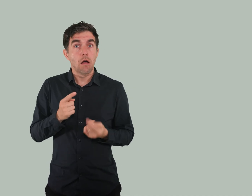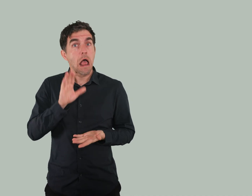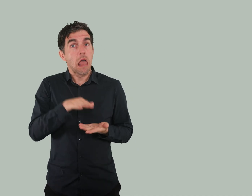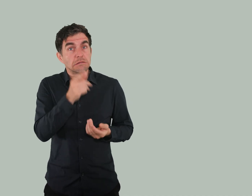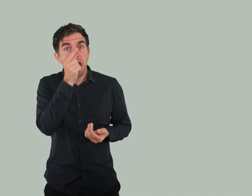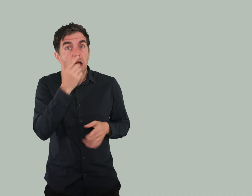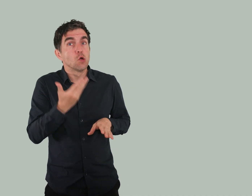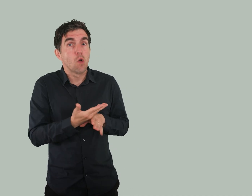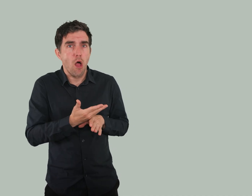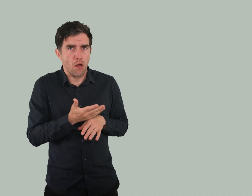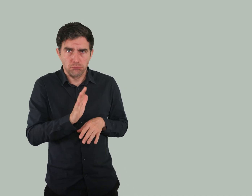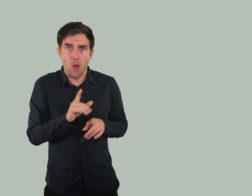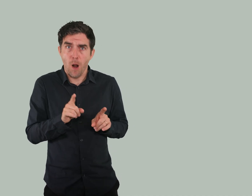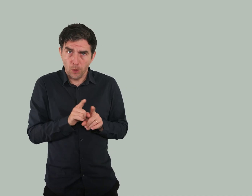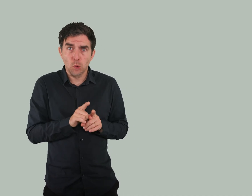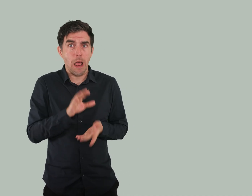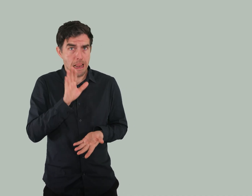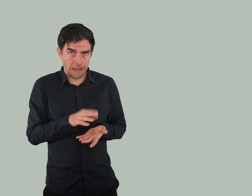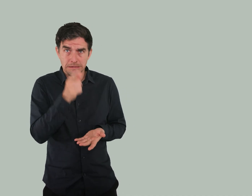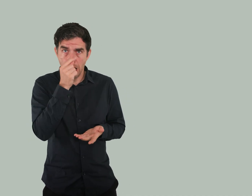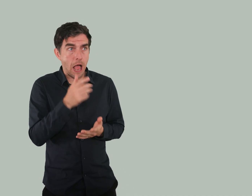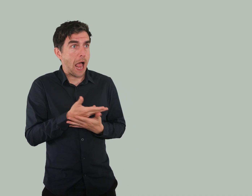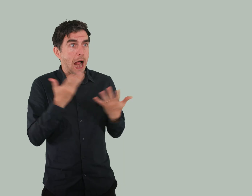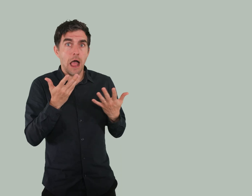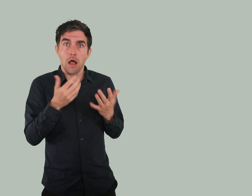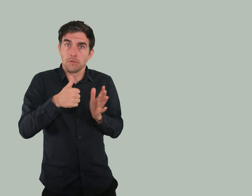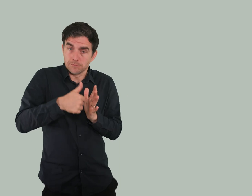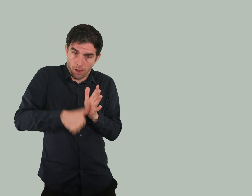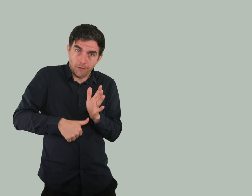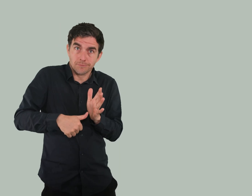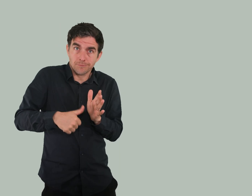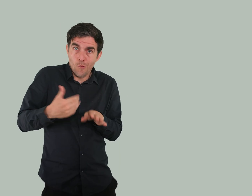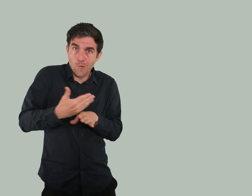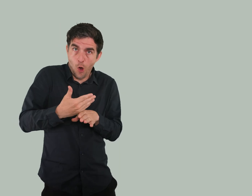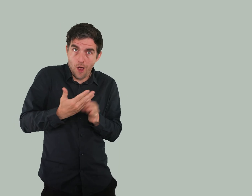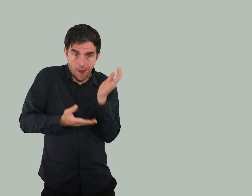Young people are not just less likely to be working, but are also less likely to have any foothold